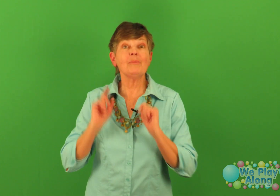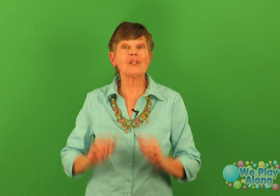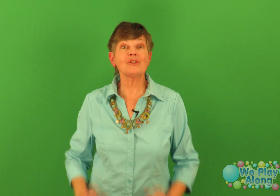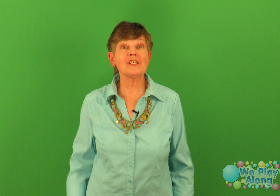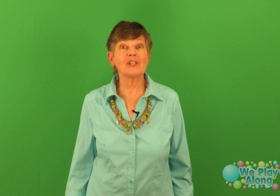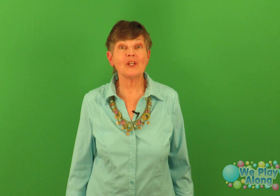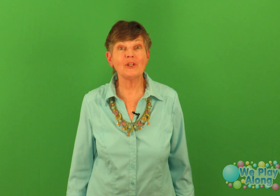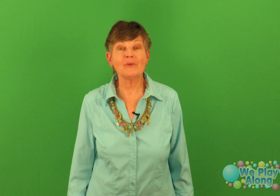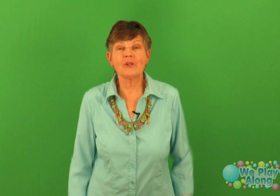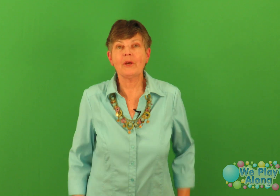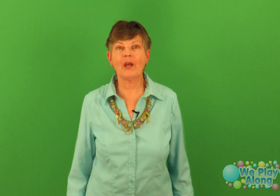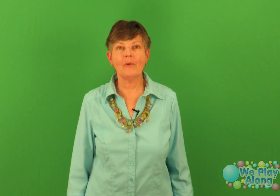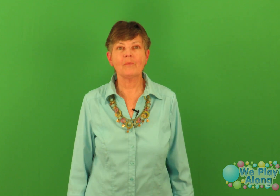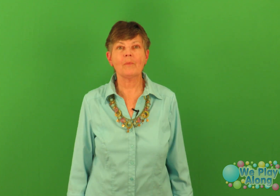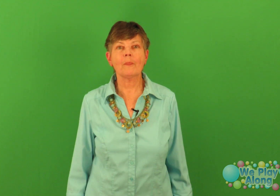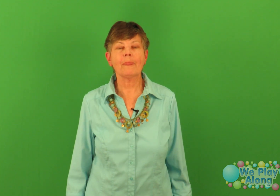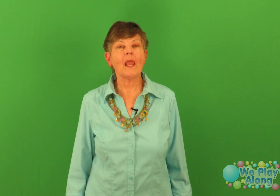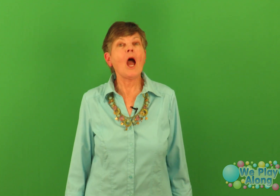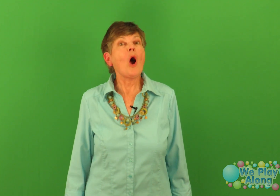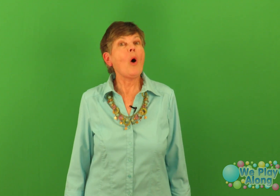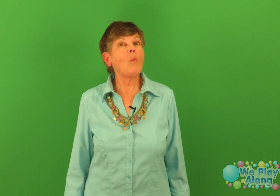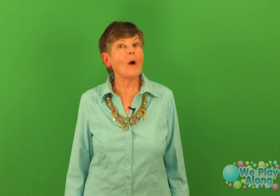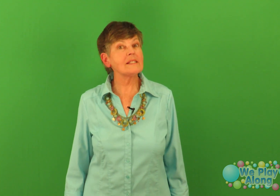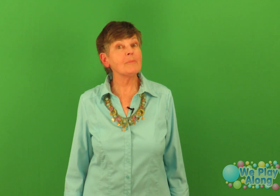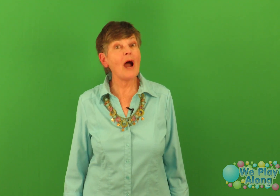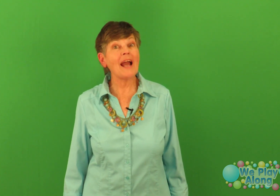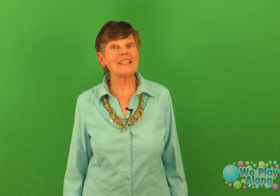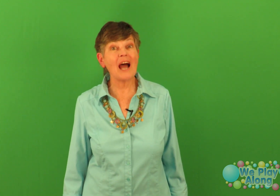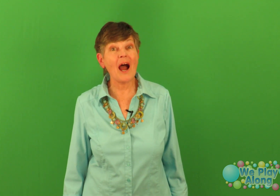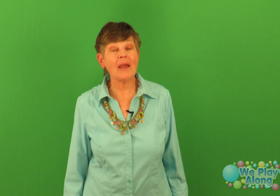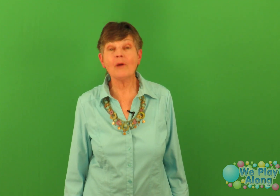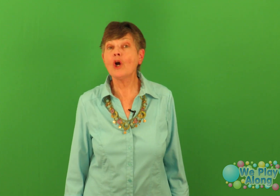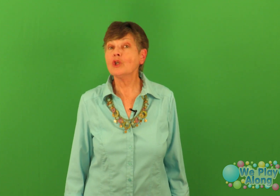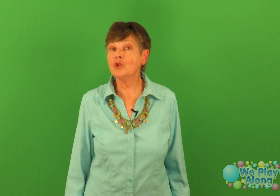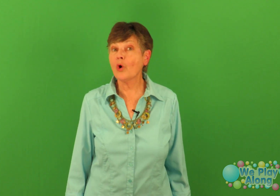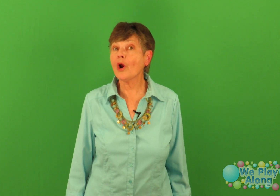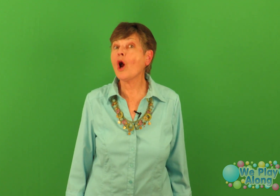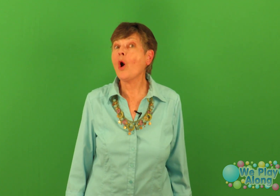the pictures as a clue so here we go once upon a time Dora